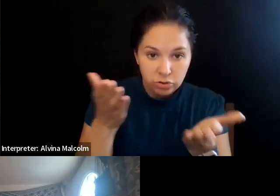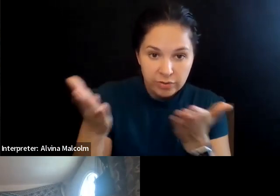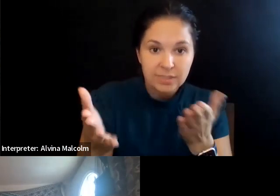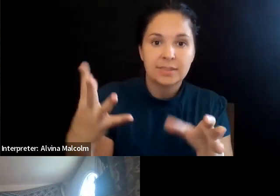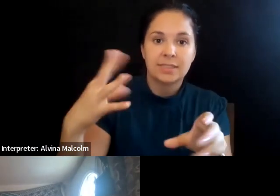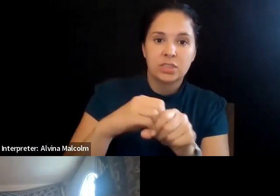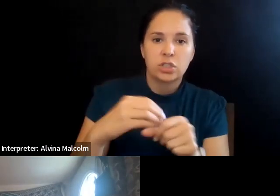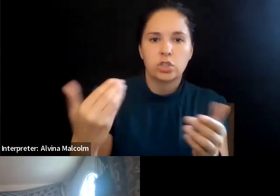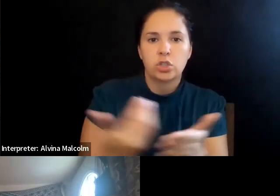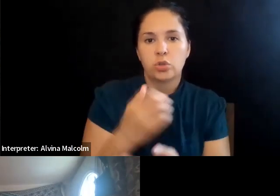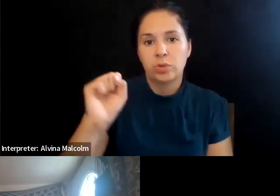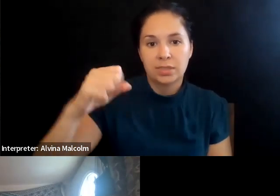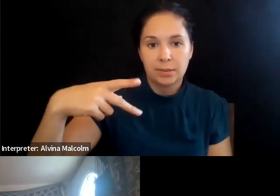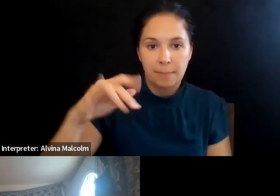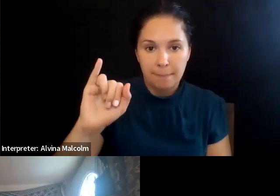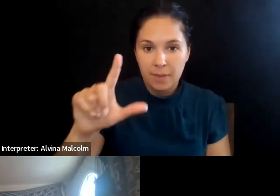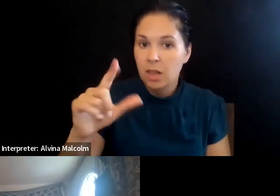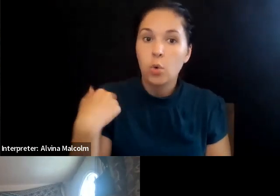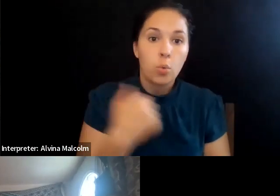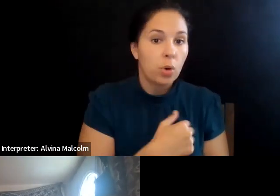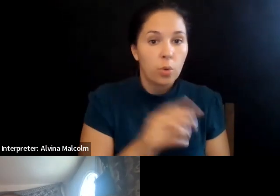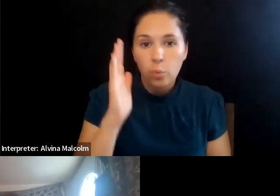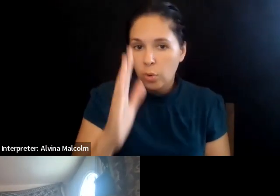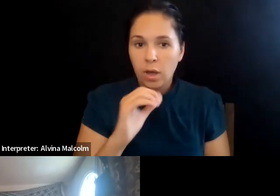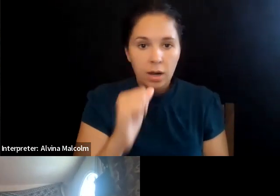other two. But we are adding housing